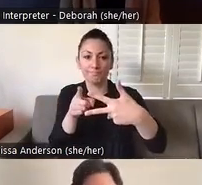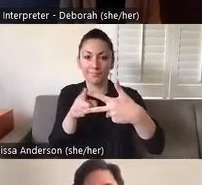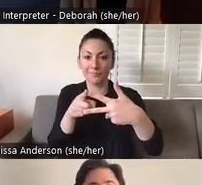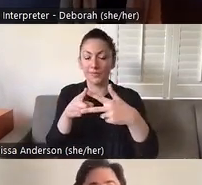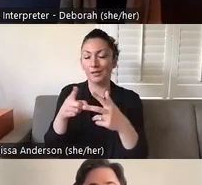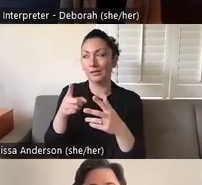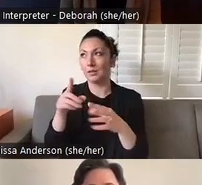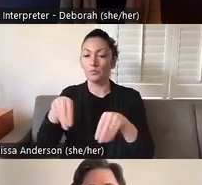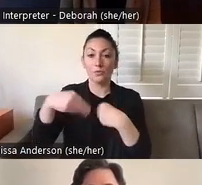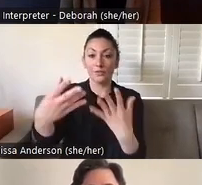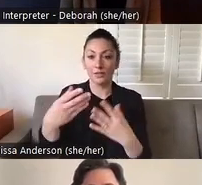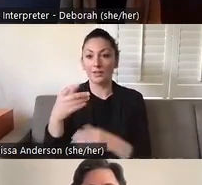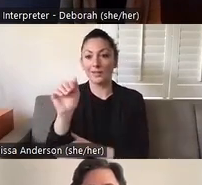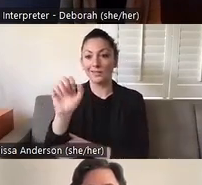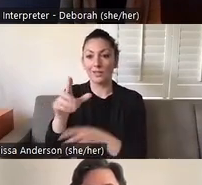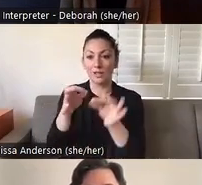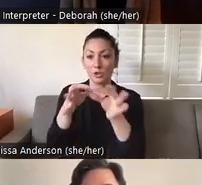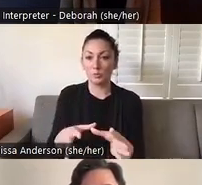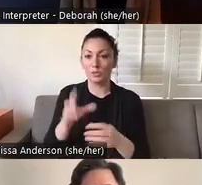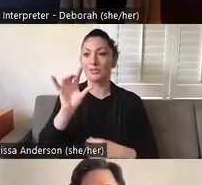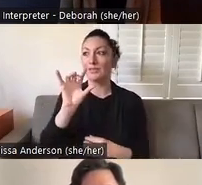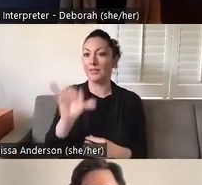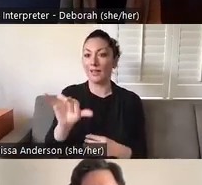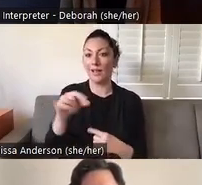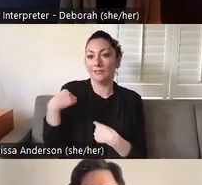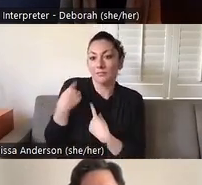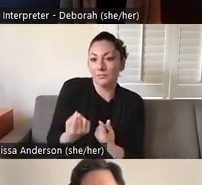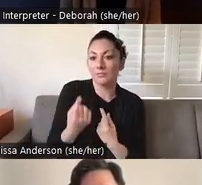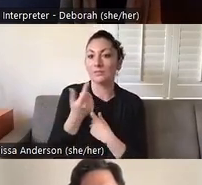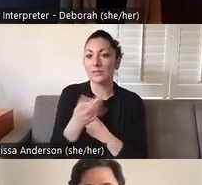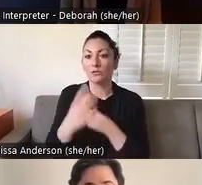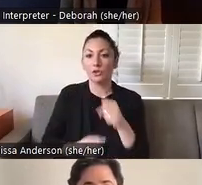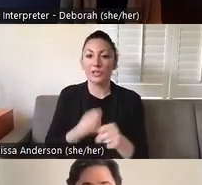regarding Alex's second point and providing ASL interpreters,